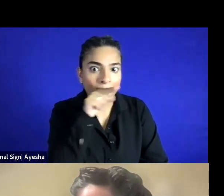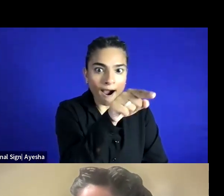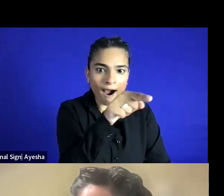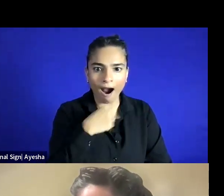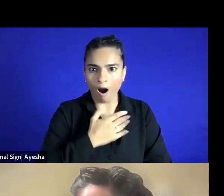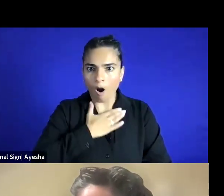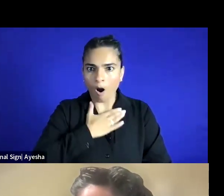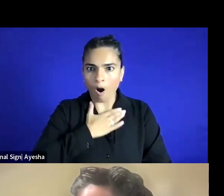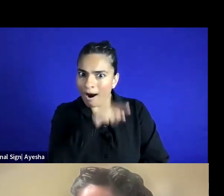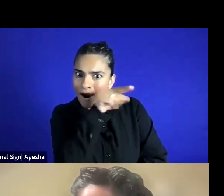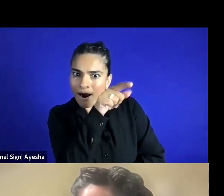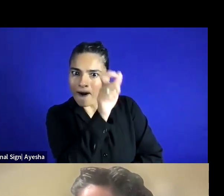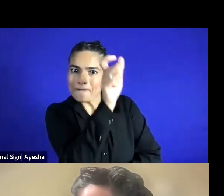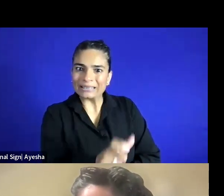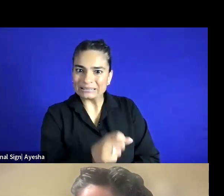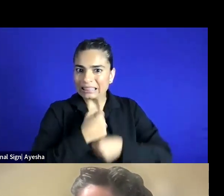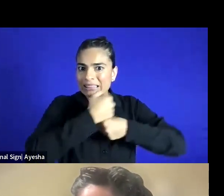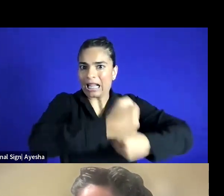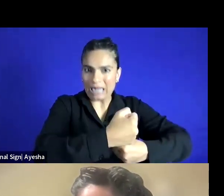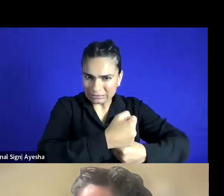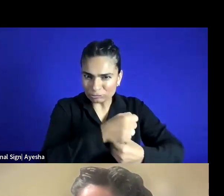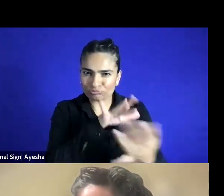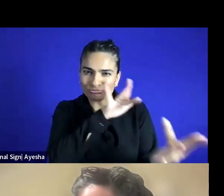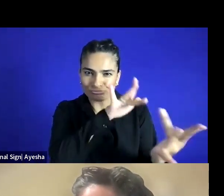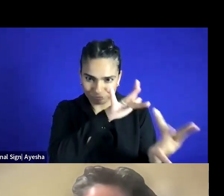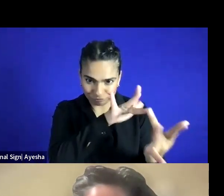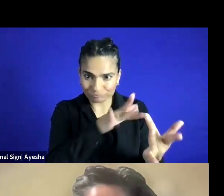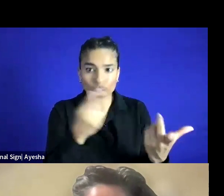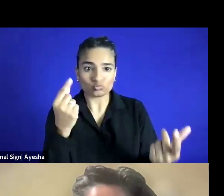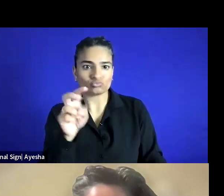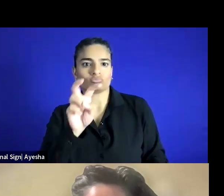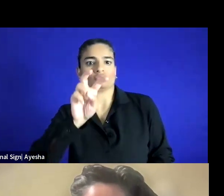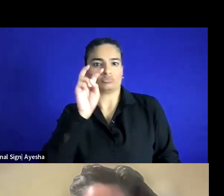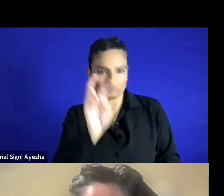the icon that looks like an, like an envelope kind of.